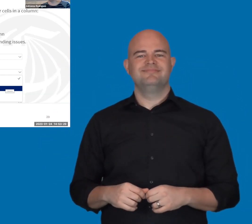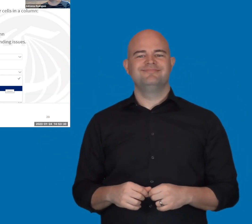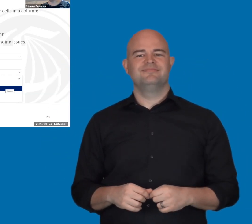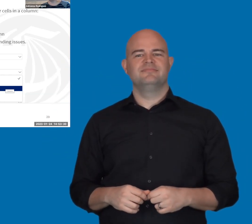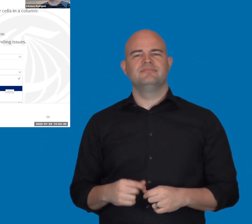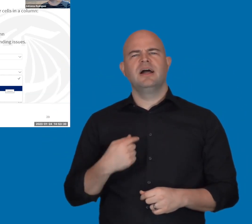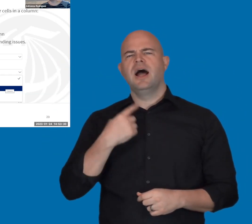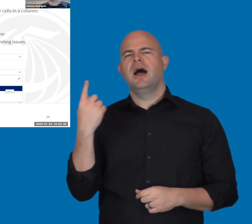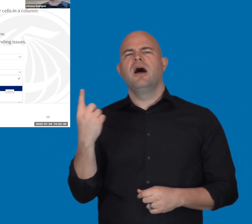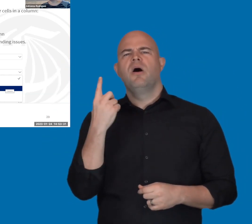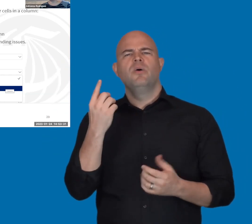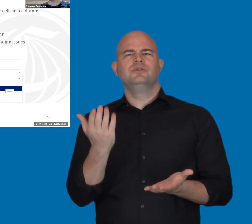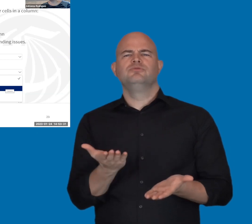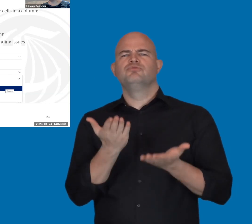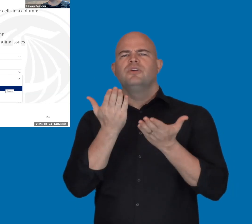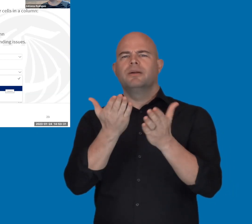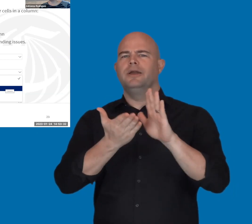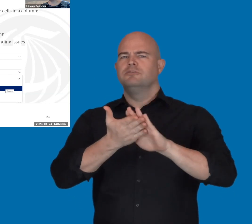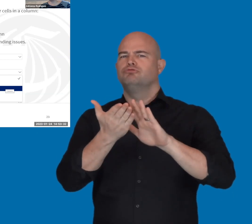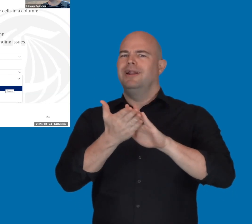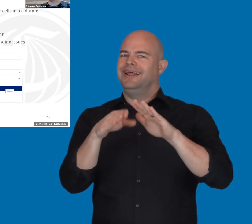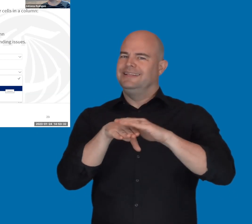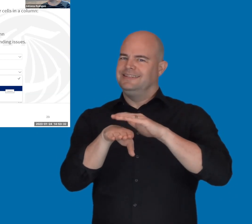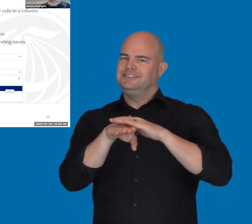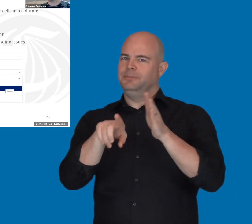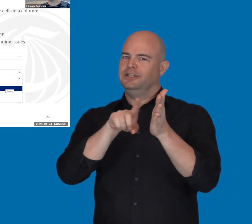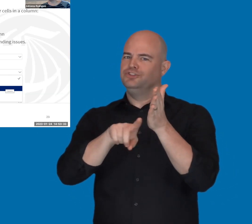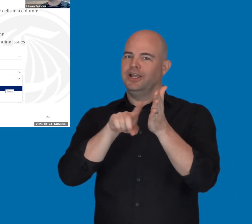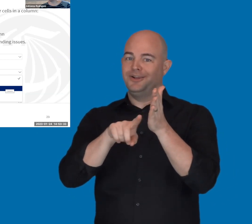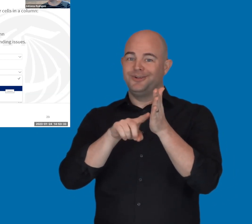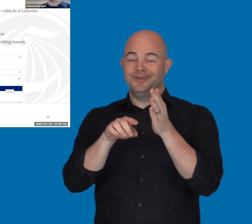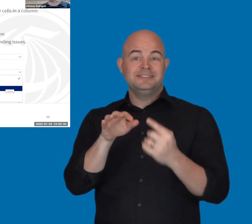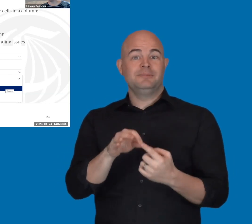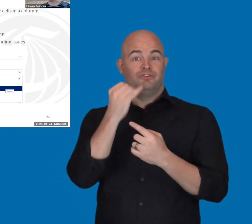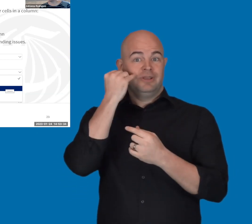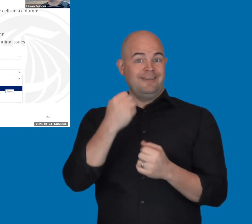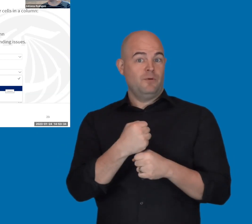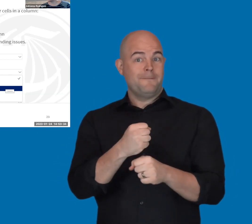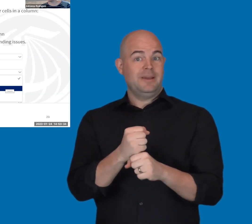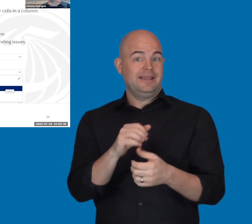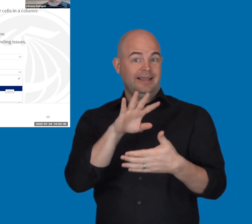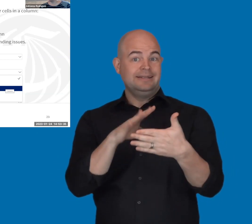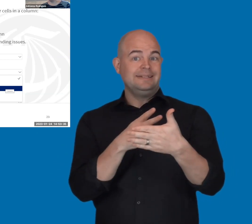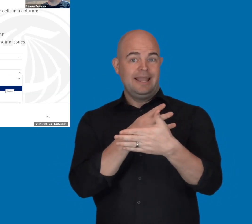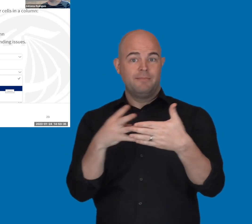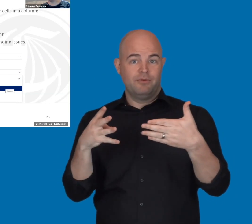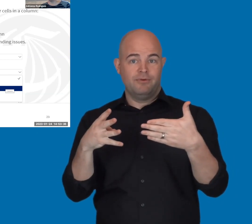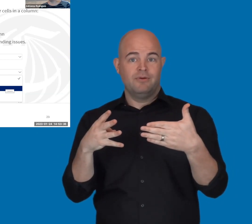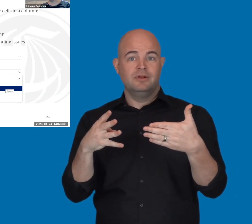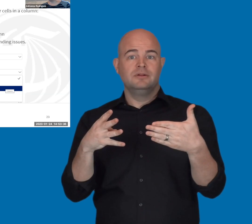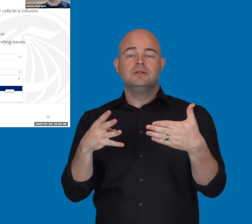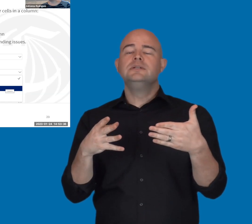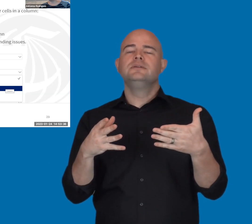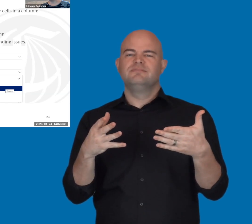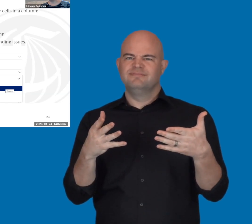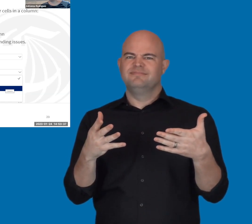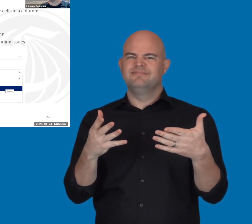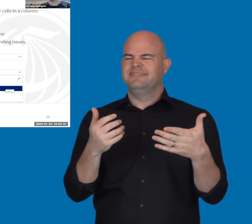And I always recommend running the Accessibility Checker, especially if you're making a table, so that a lot